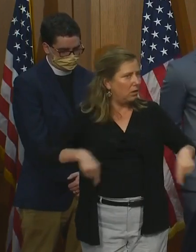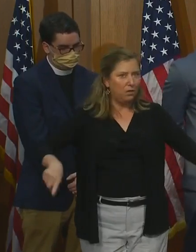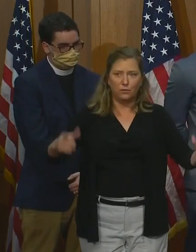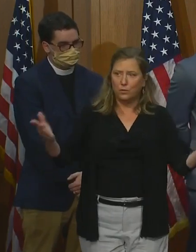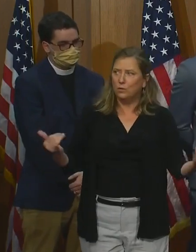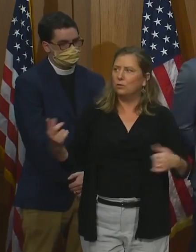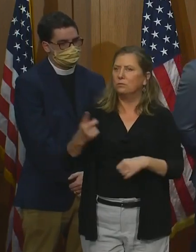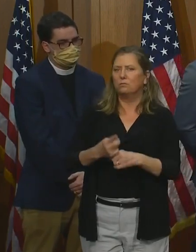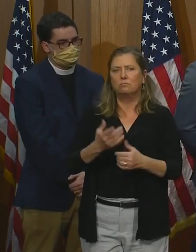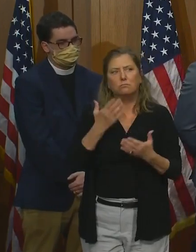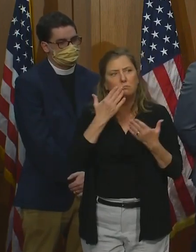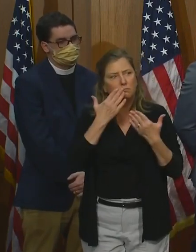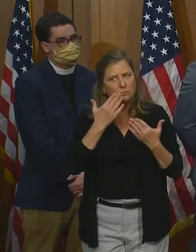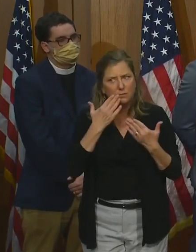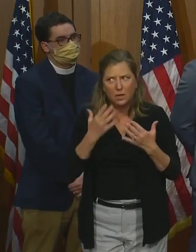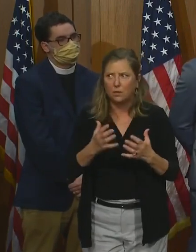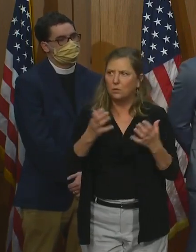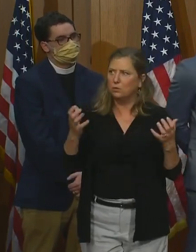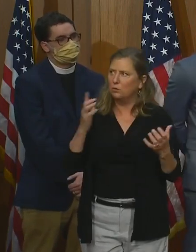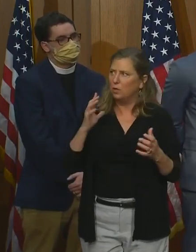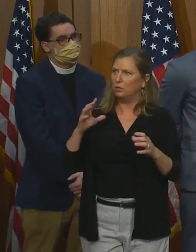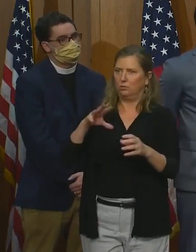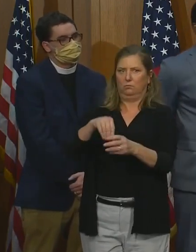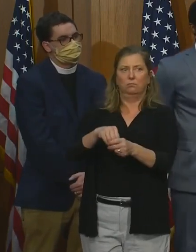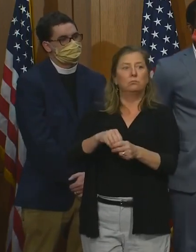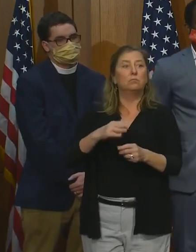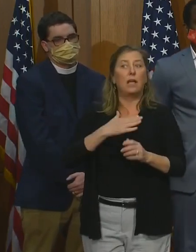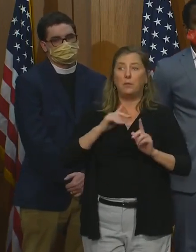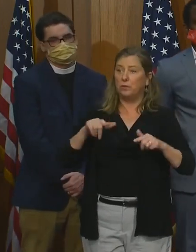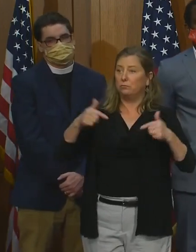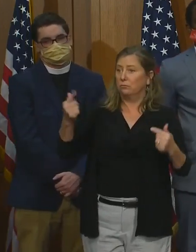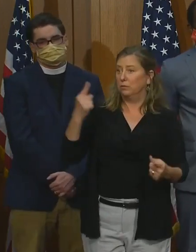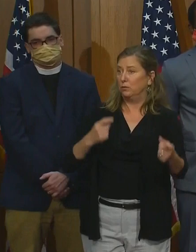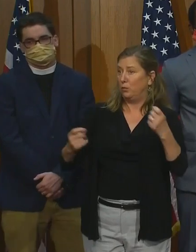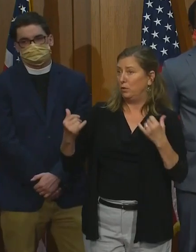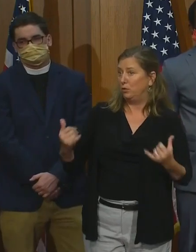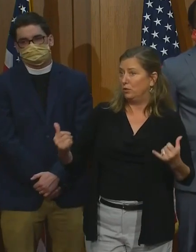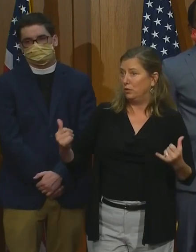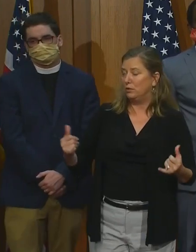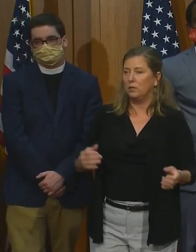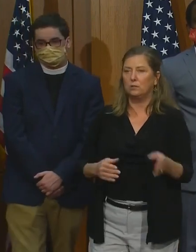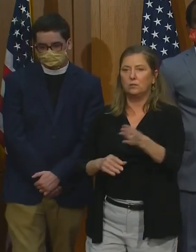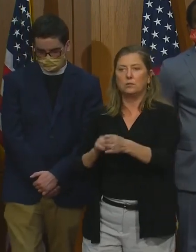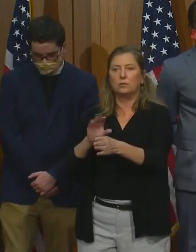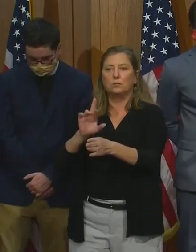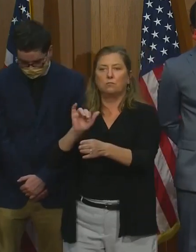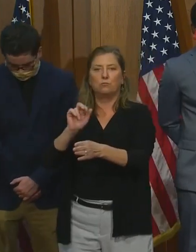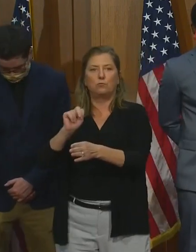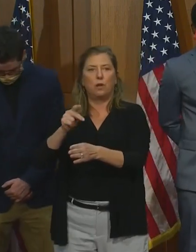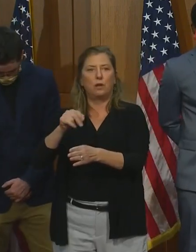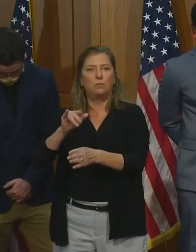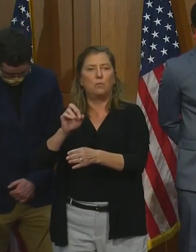YOU THAT SPOKEN TO ALL OF YOU THAT ARE HERE TODAY AGAIN THANK YOU SO MUCH FOR BEING WITH US